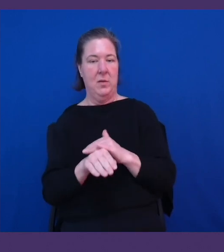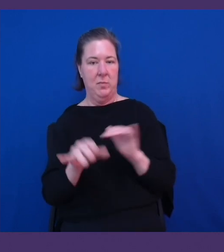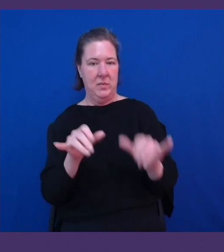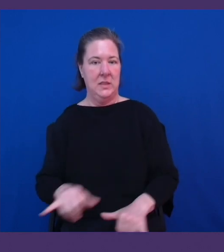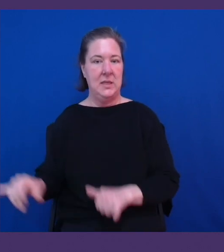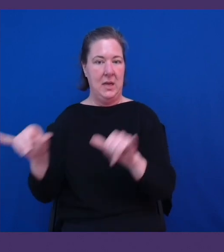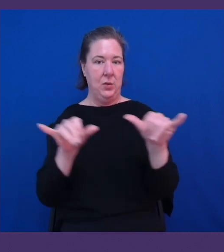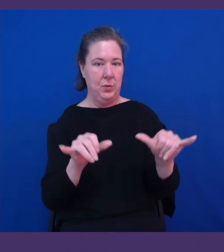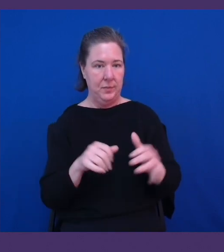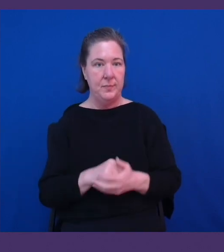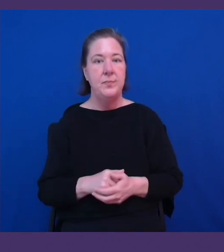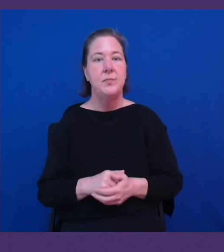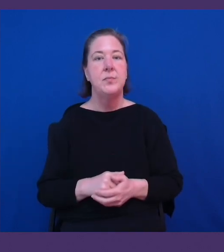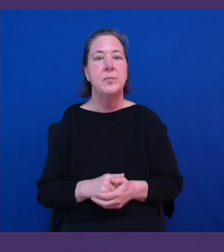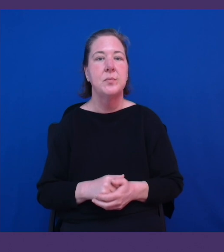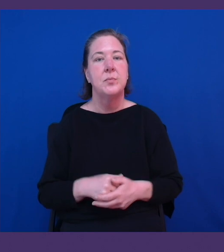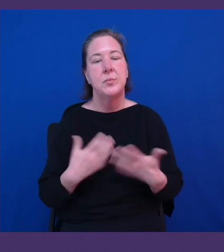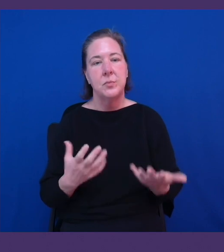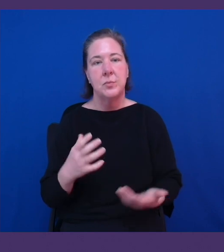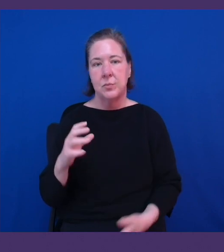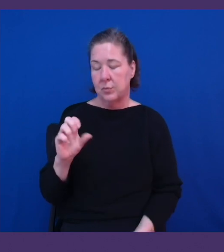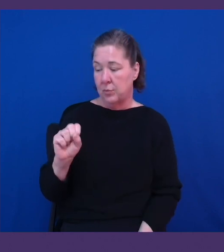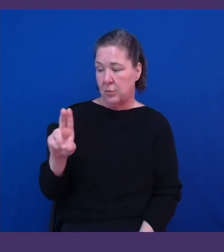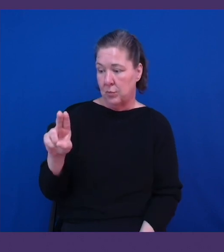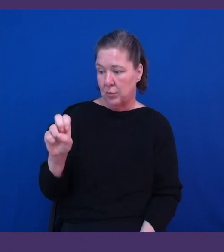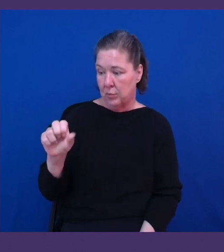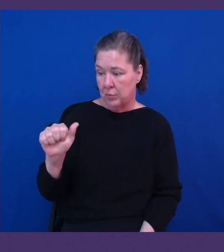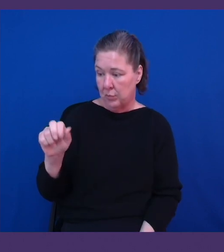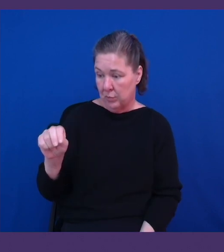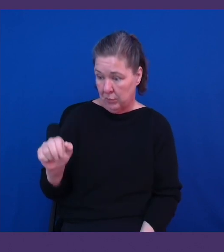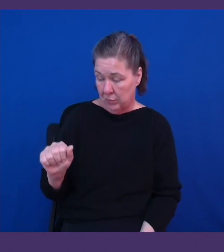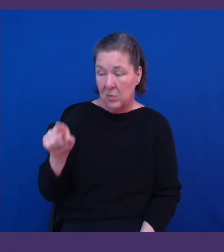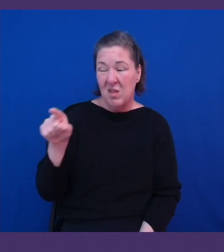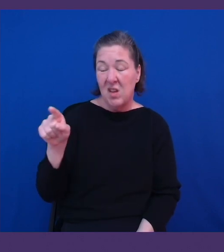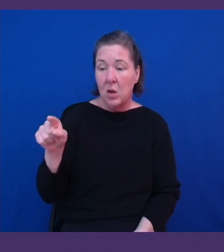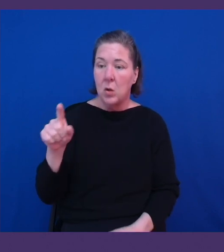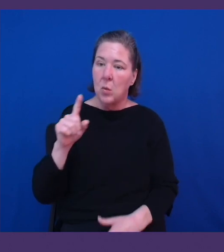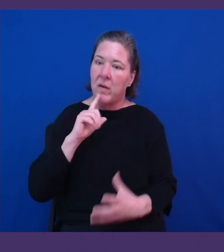And Susanna, you've got a lot to do with overseeing the work